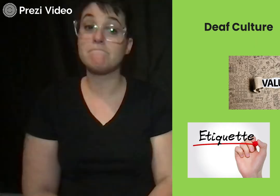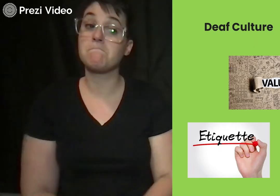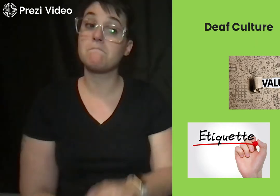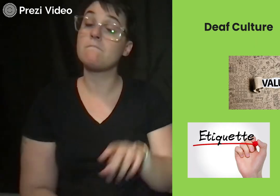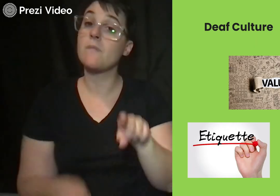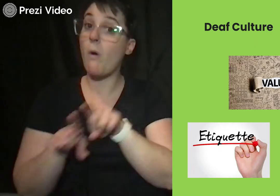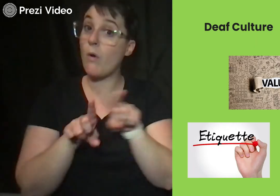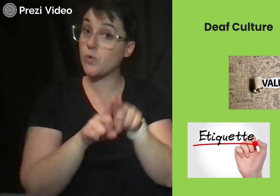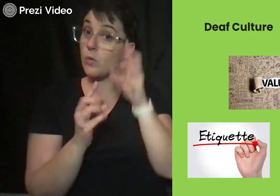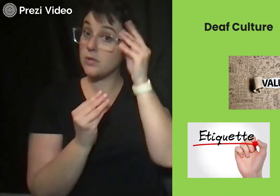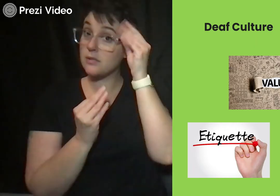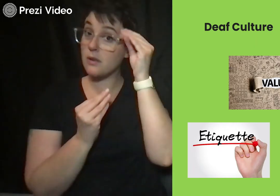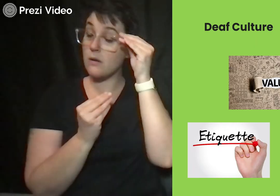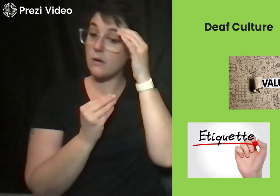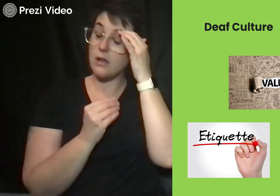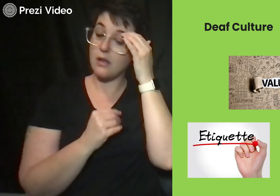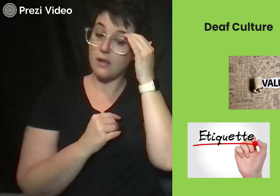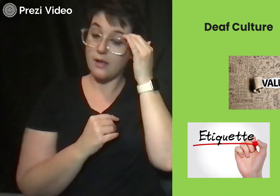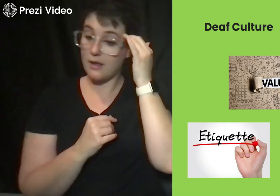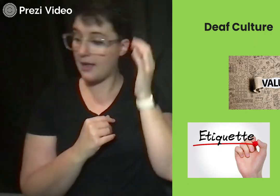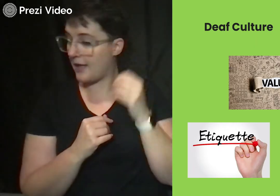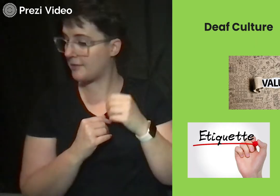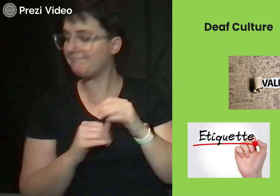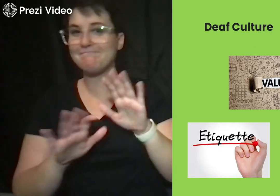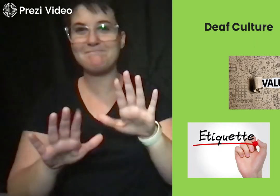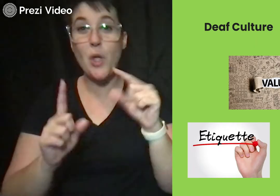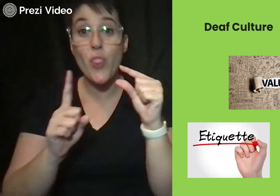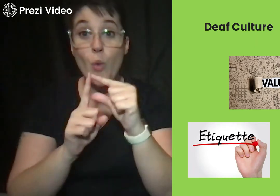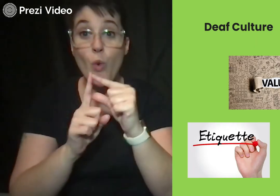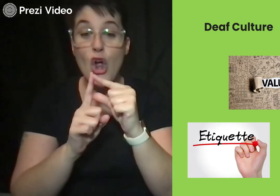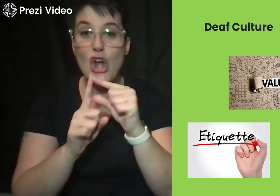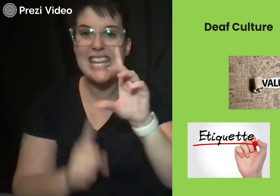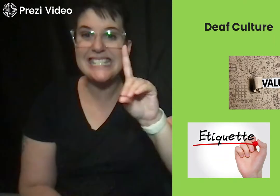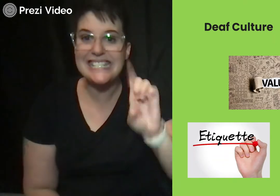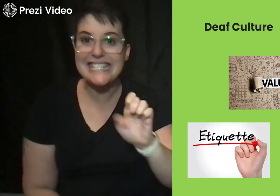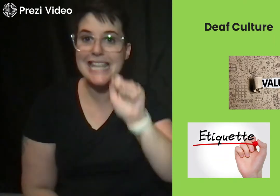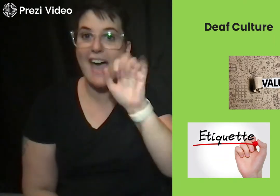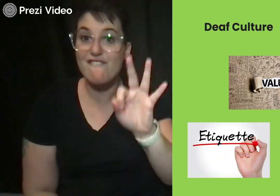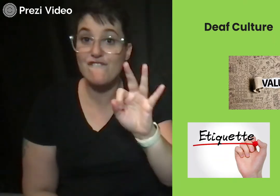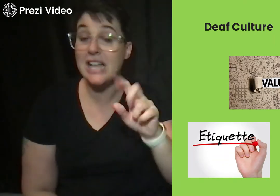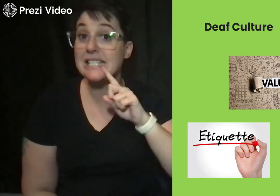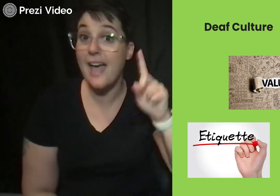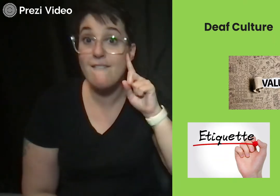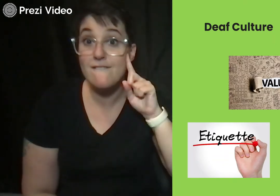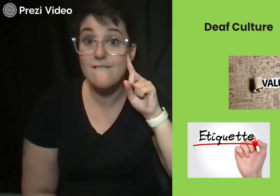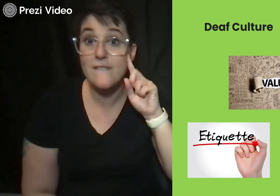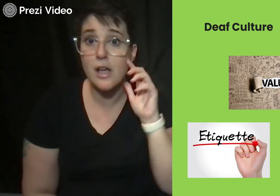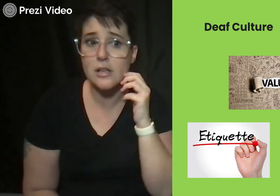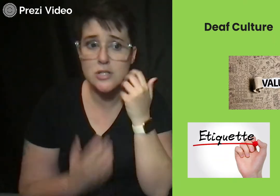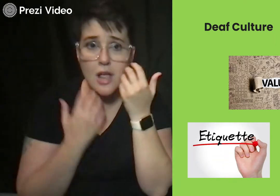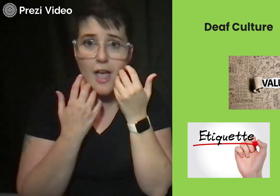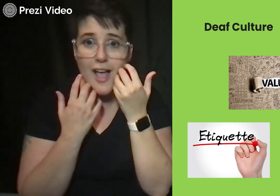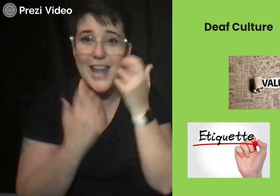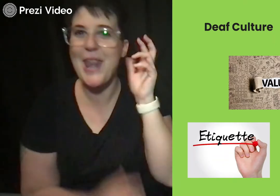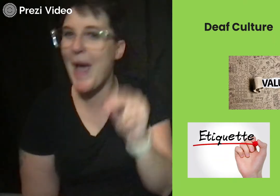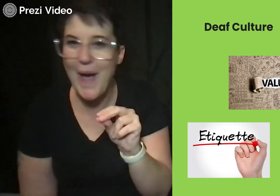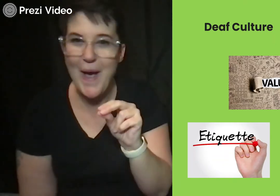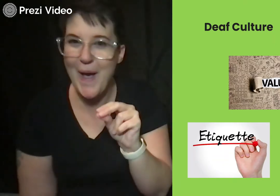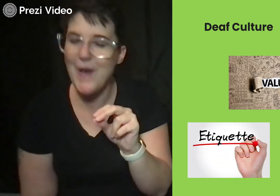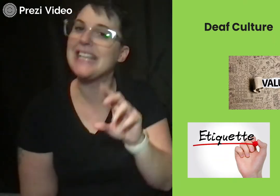Another rule is that the word “Deaf” is not shameful.